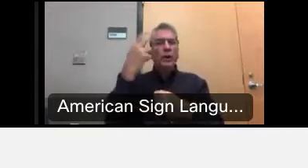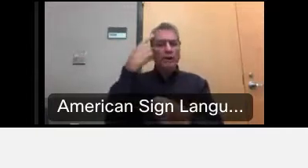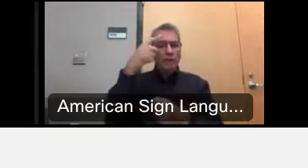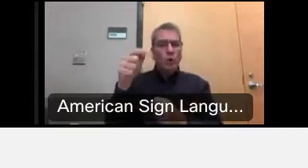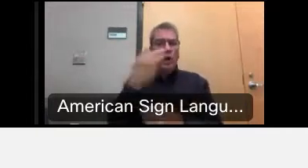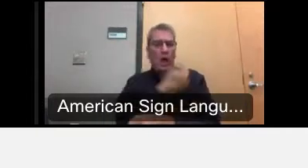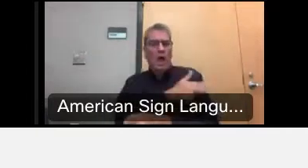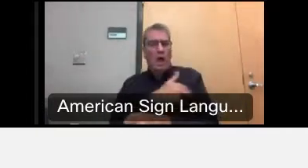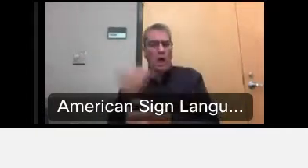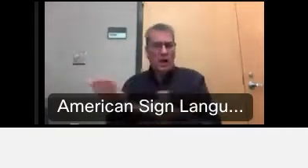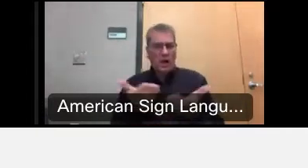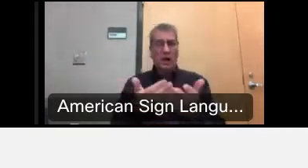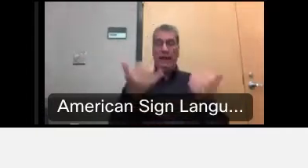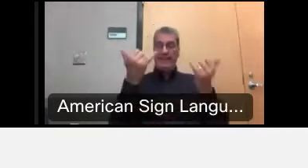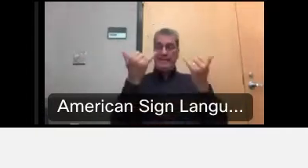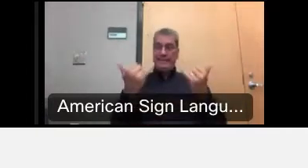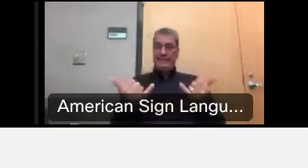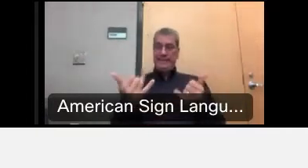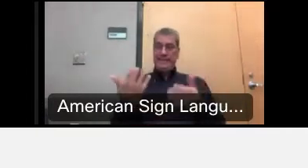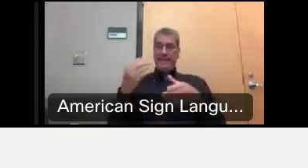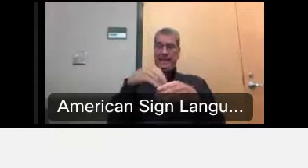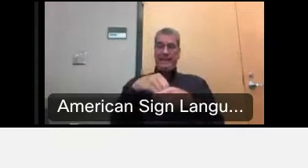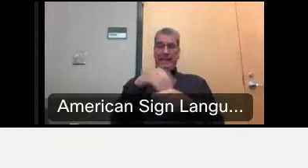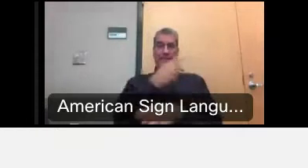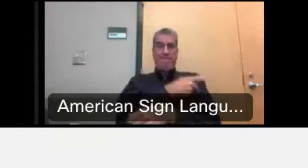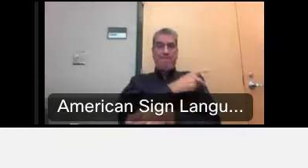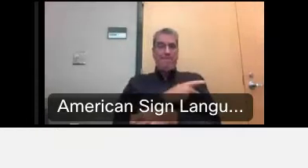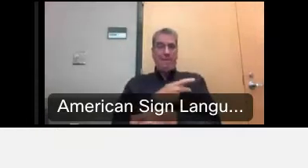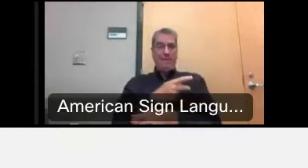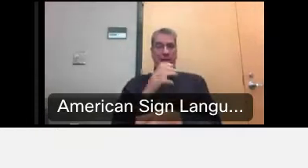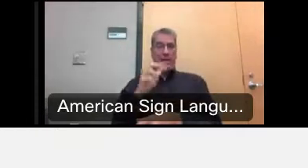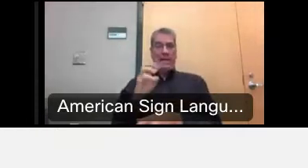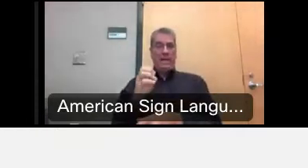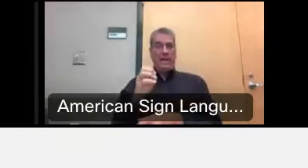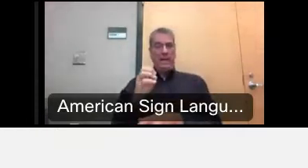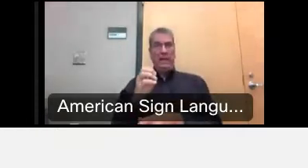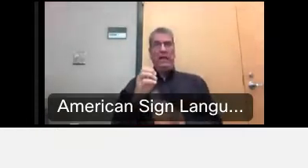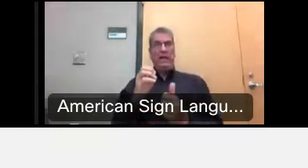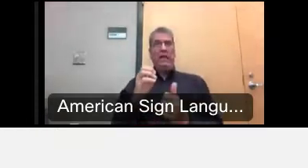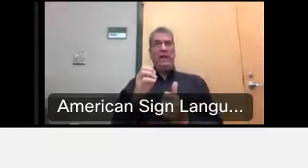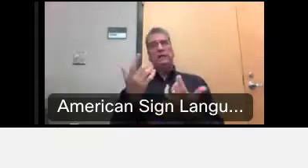Nowadays, inpatient care is it may not be emergent at all times, but as often very much